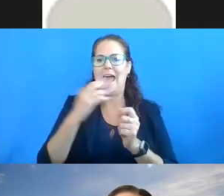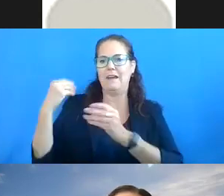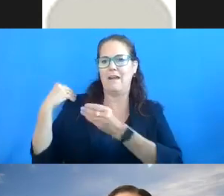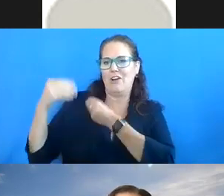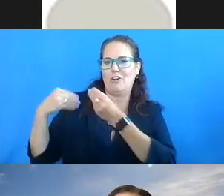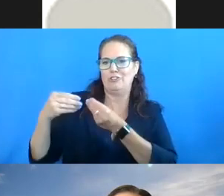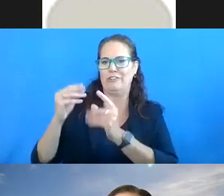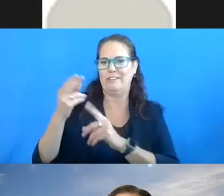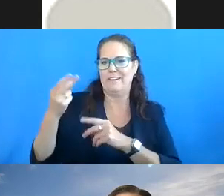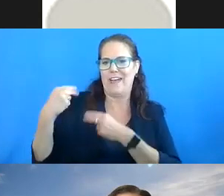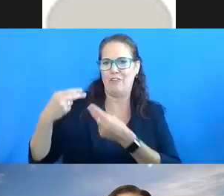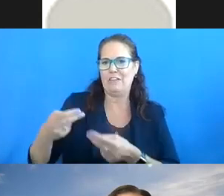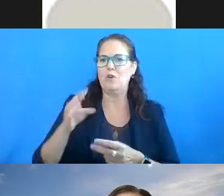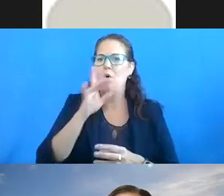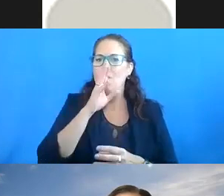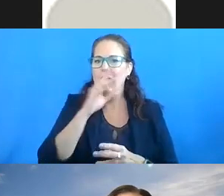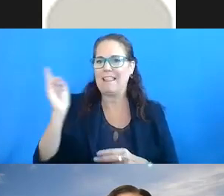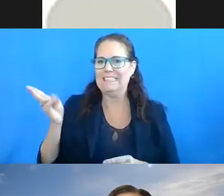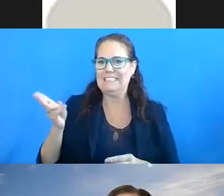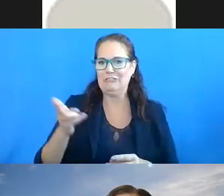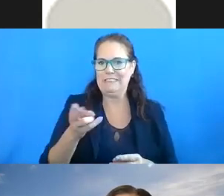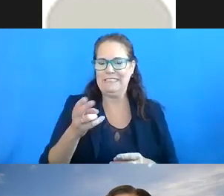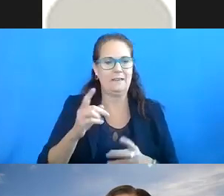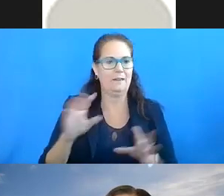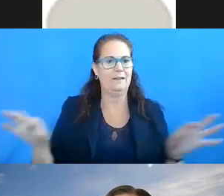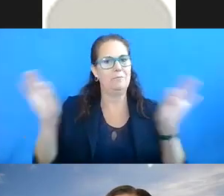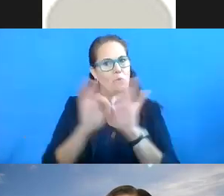some around oral history too, and a lot of these are really important grants for your community